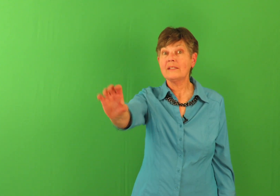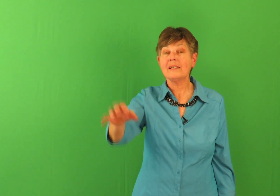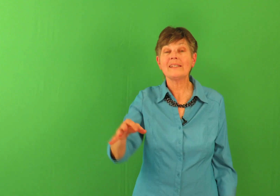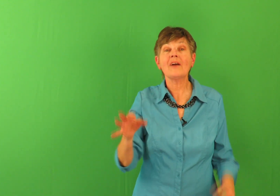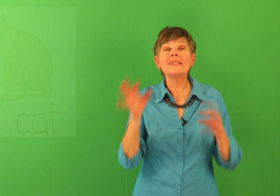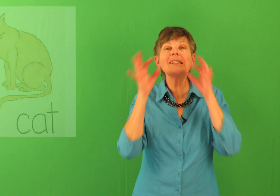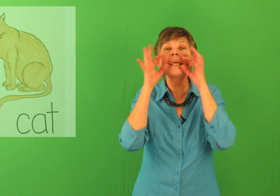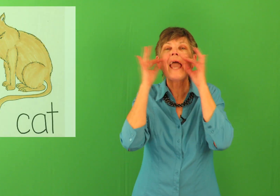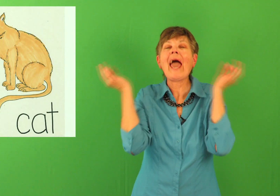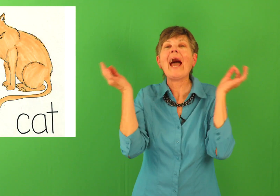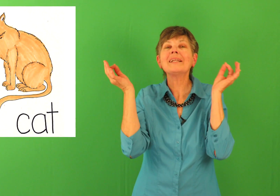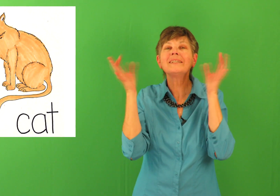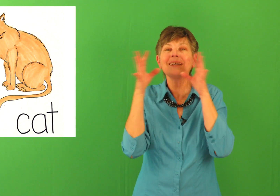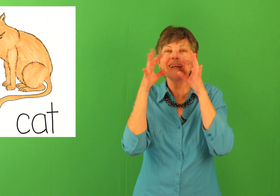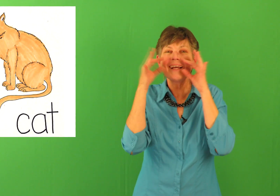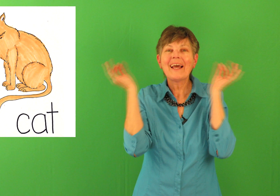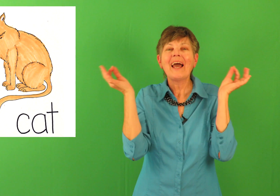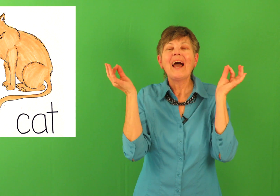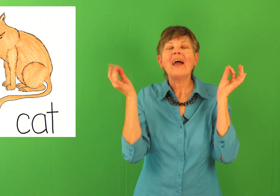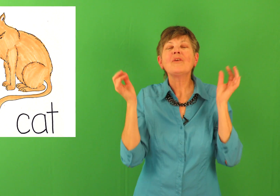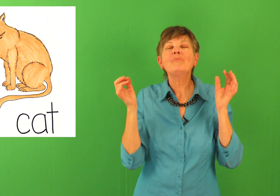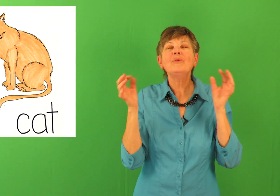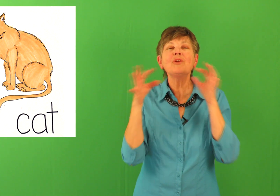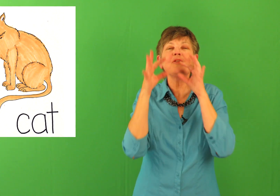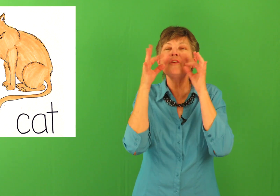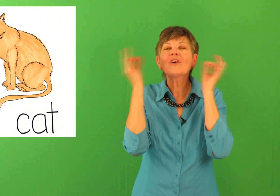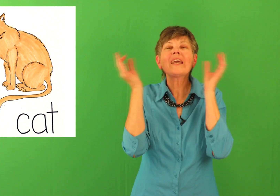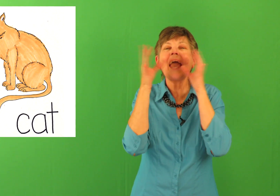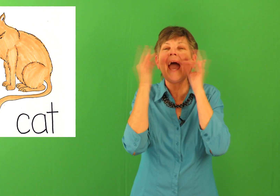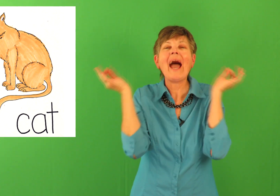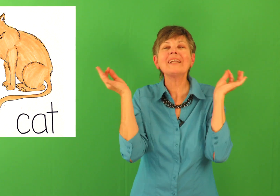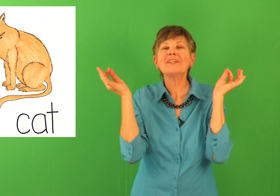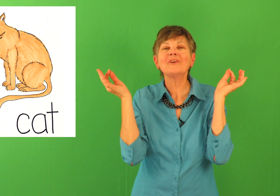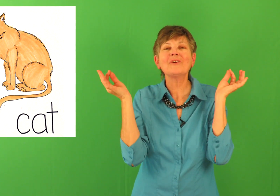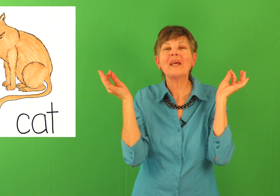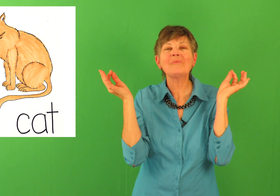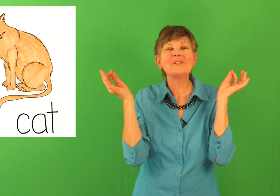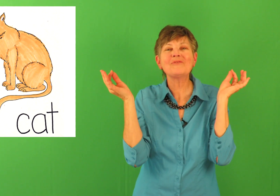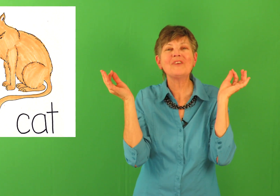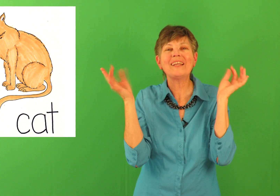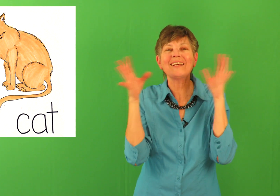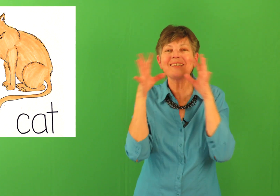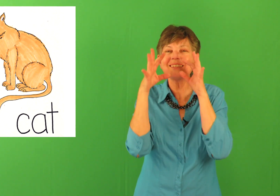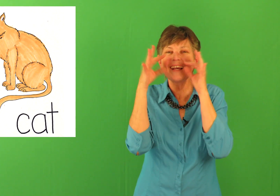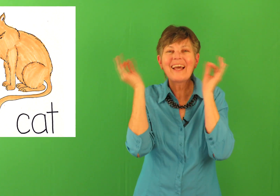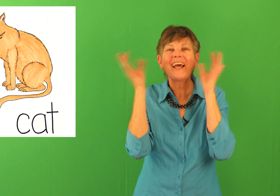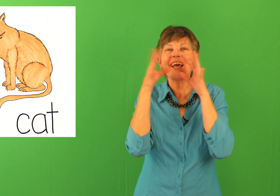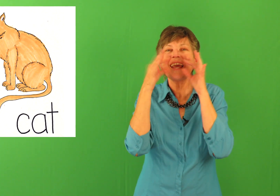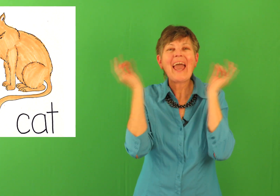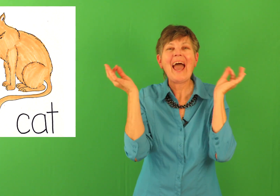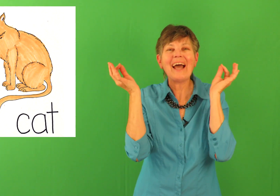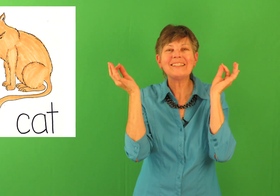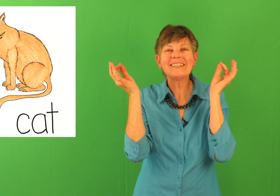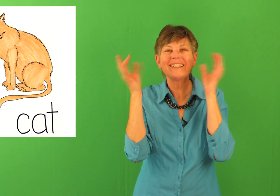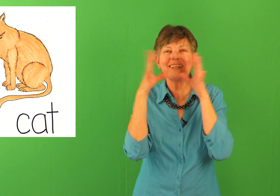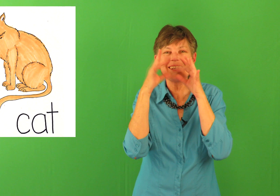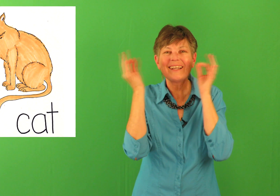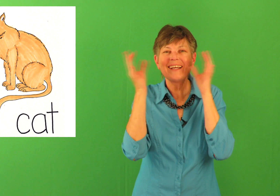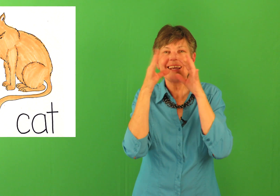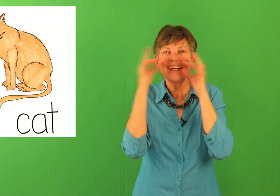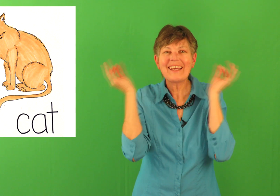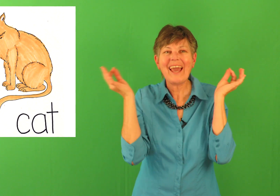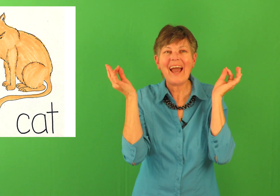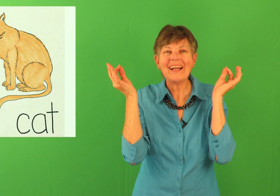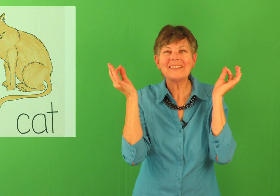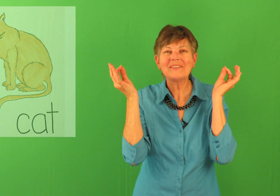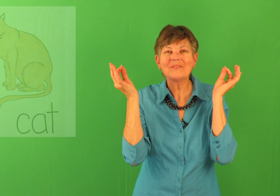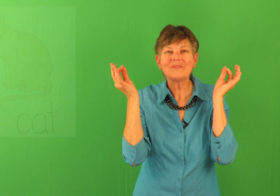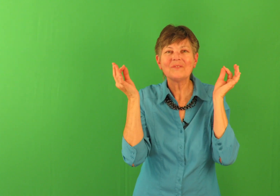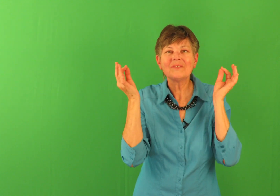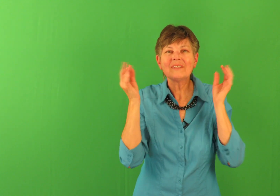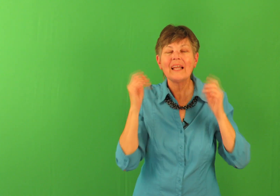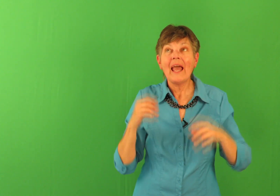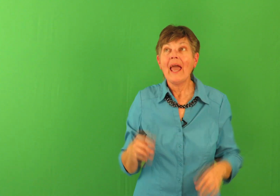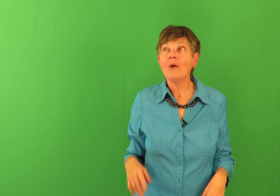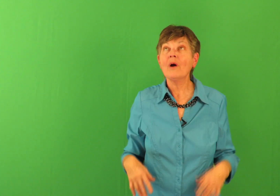C sound is the cat and the beautiful cat and her name is Venus Cat Cat and what